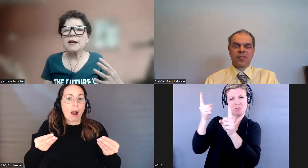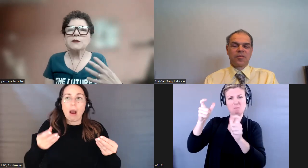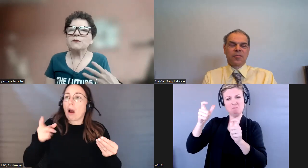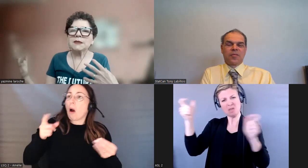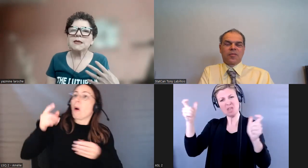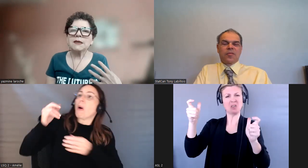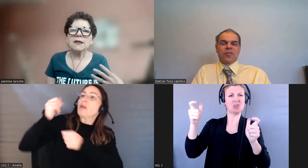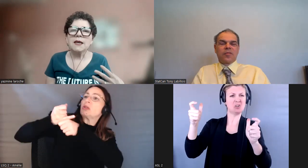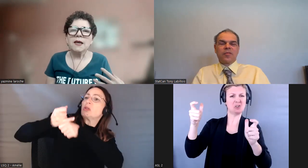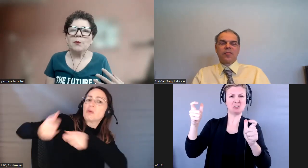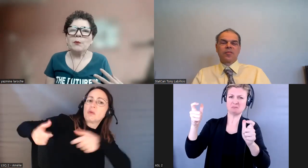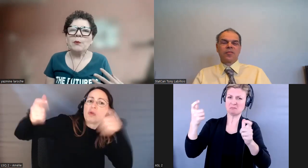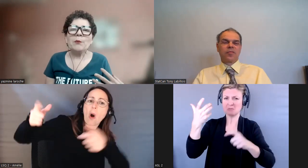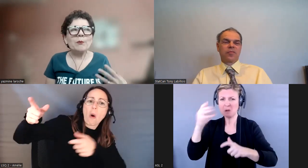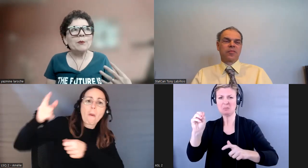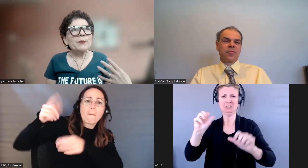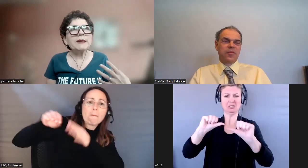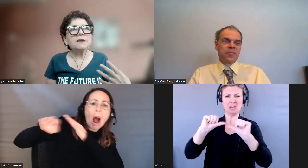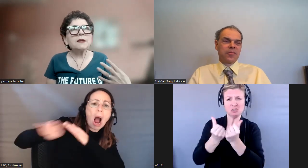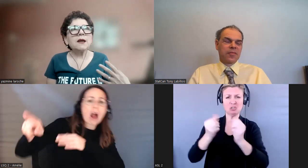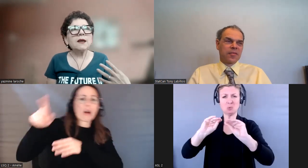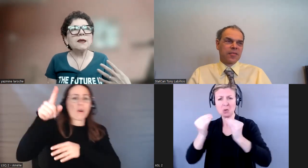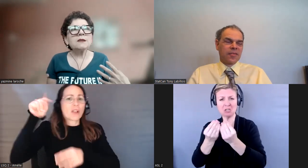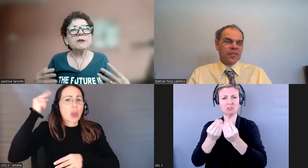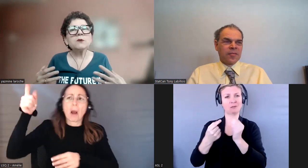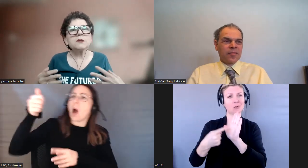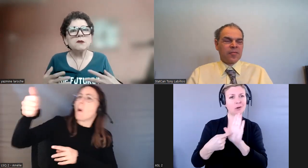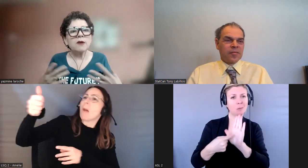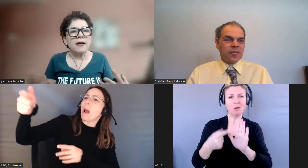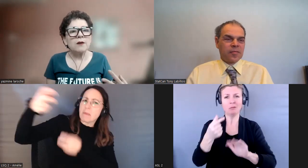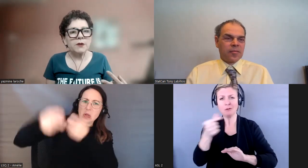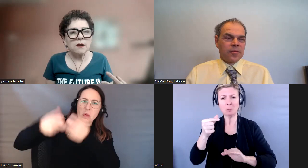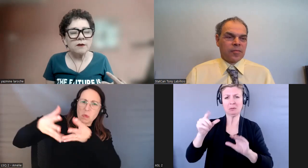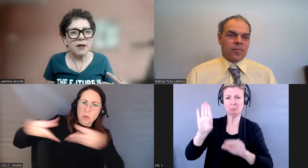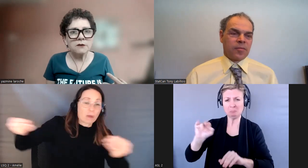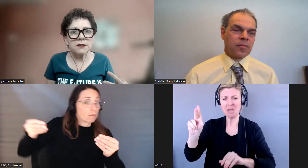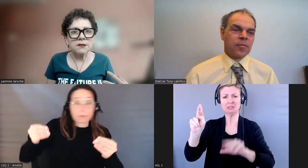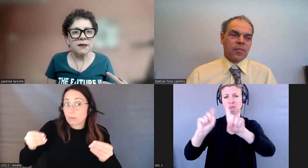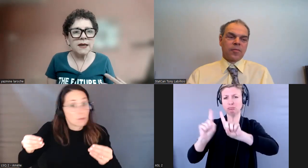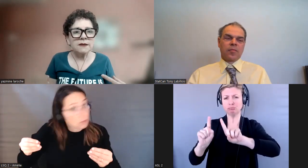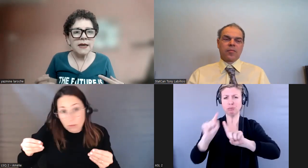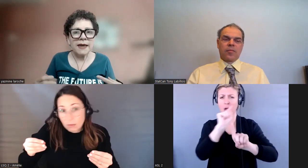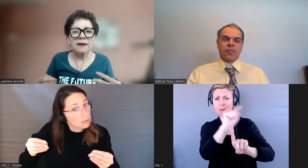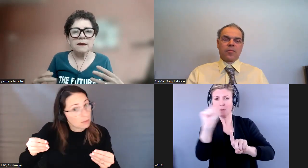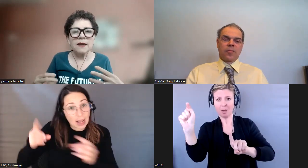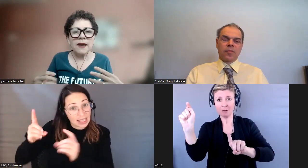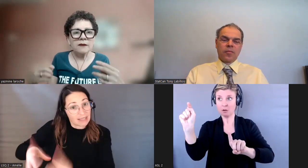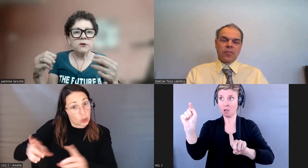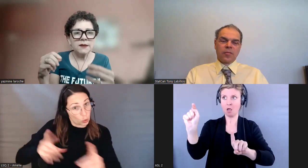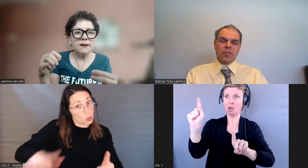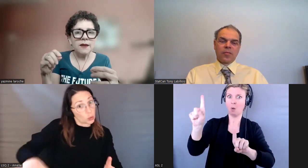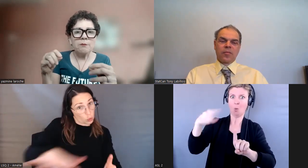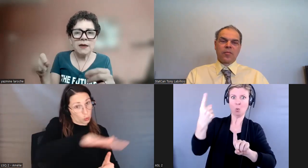have to fix things but individuals do have a lot of law agency and can actually make